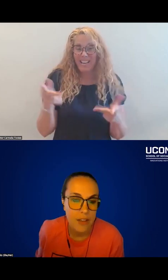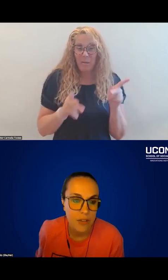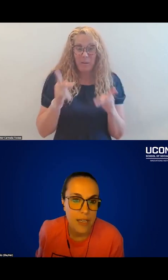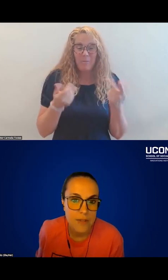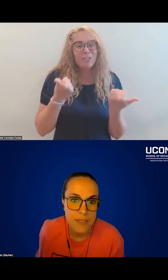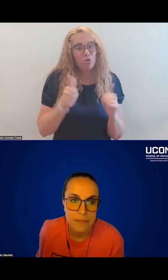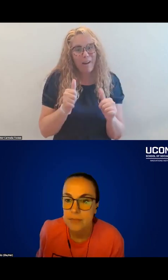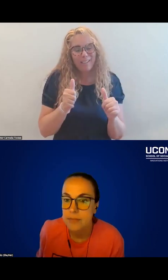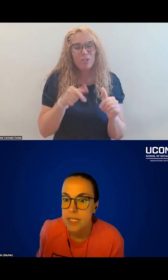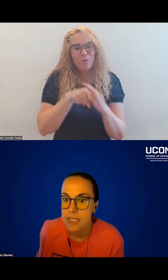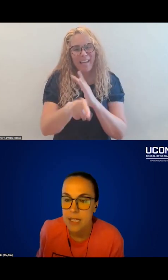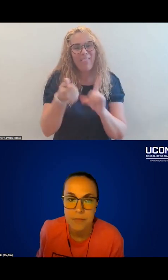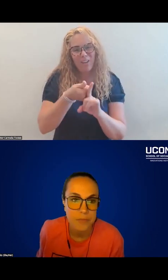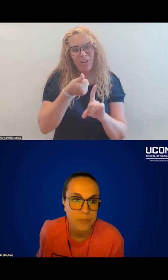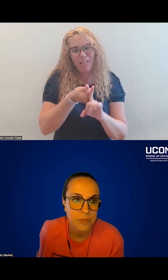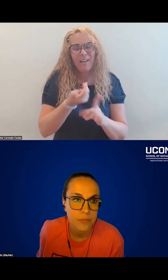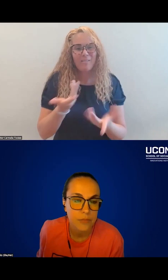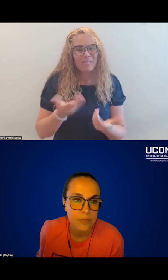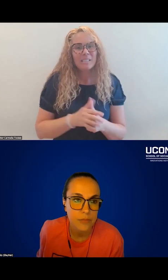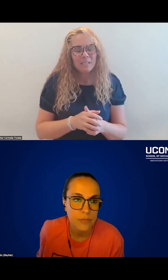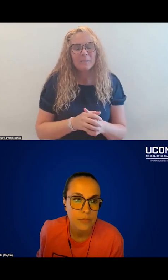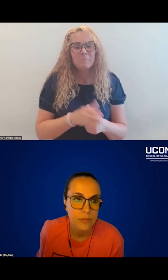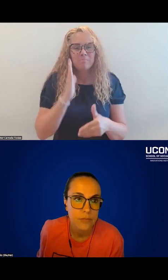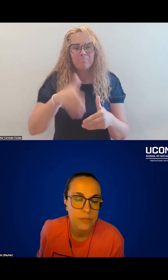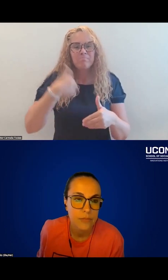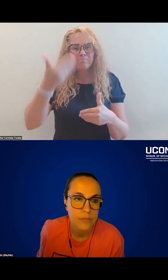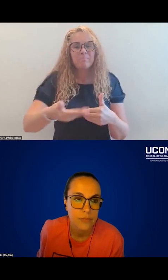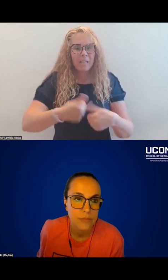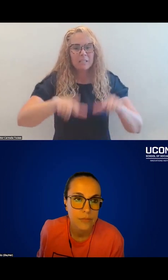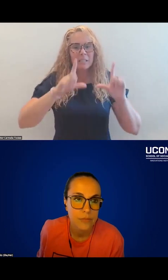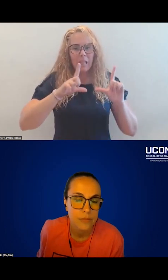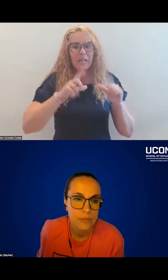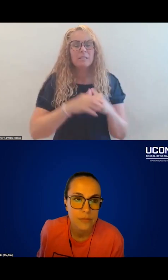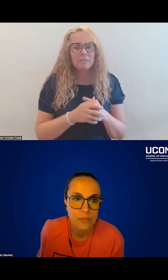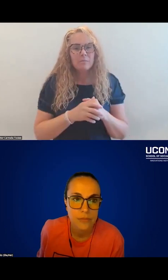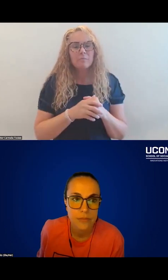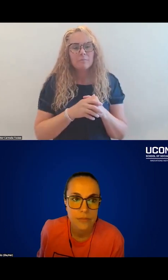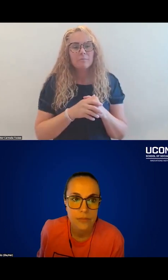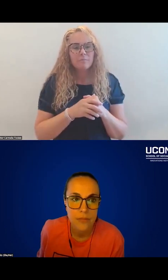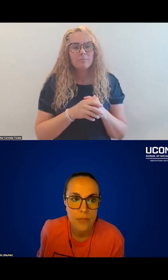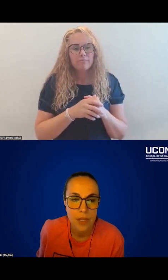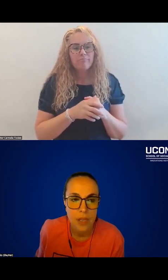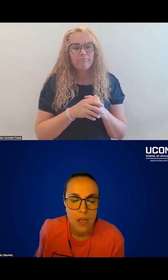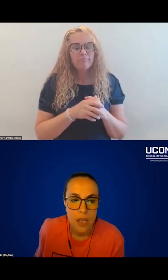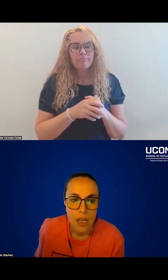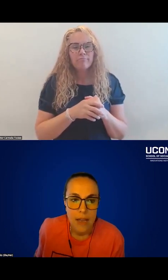THEIR LIVES. NEXT SLIDE.